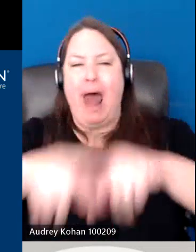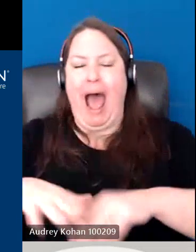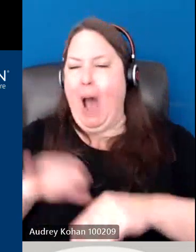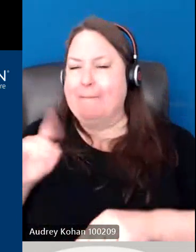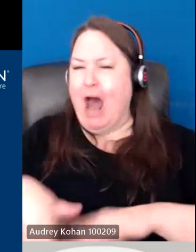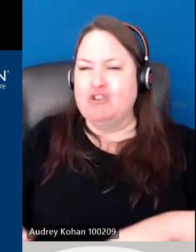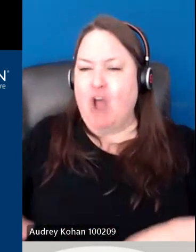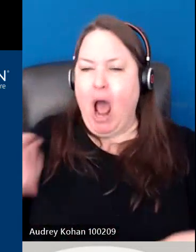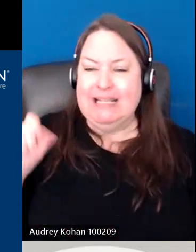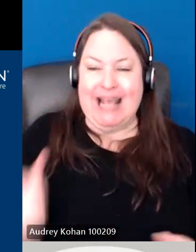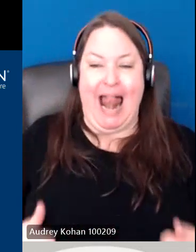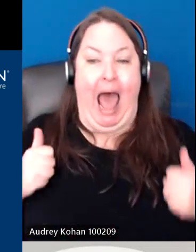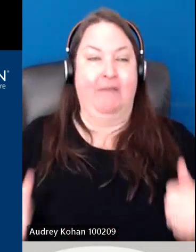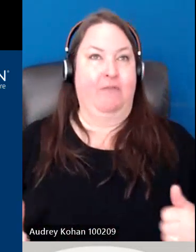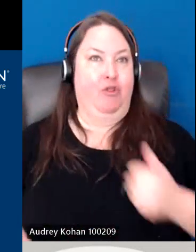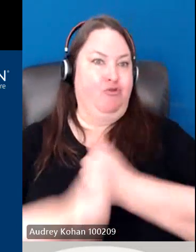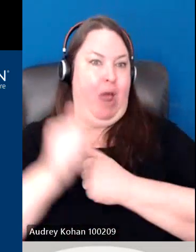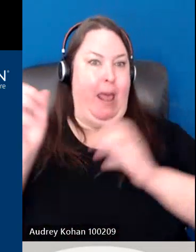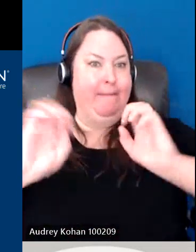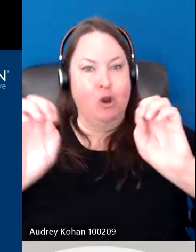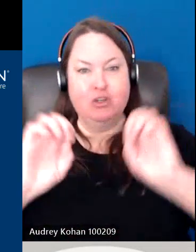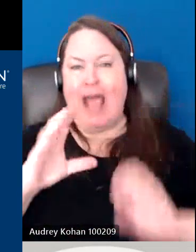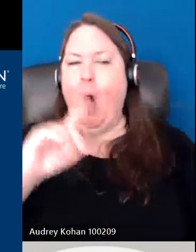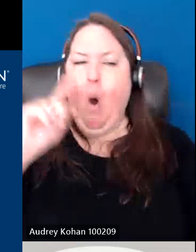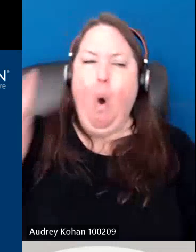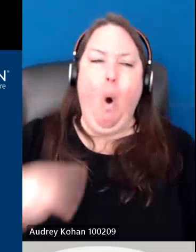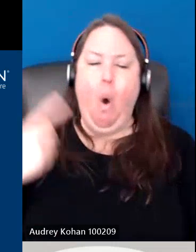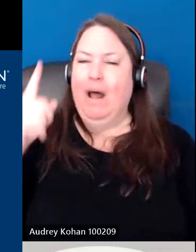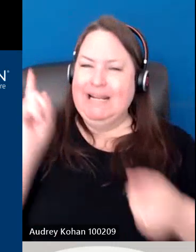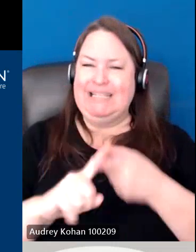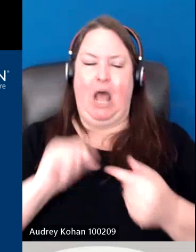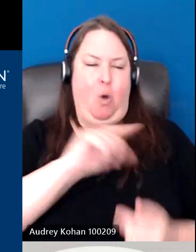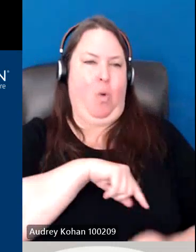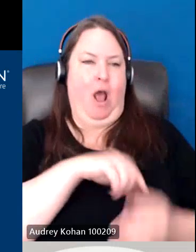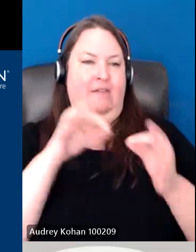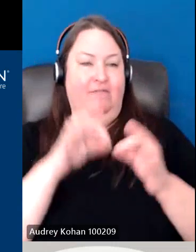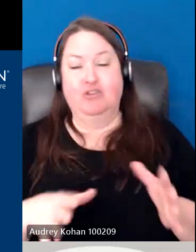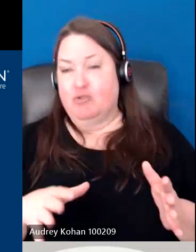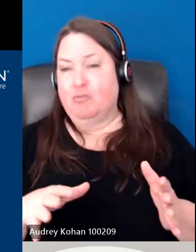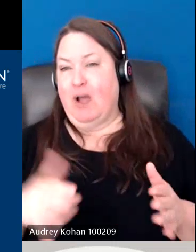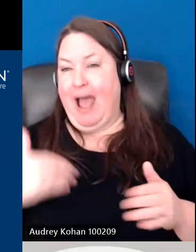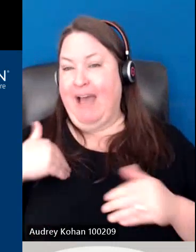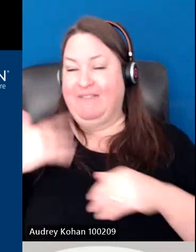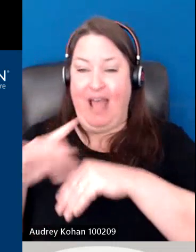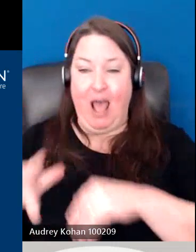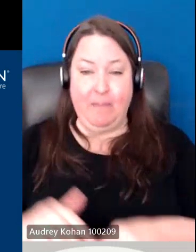a life-threatening emergency uh and only until a qualified interpreter is available and you'd